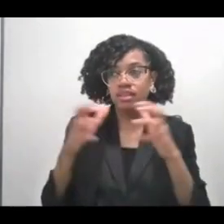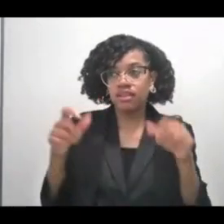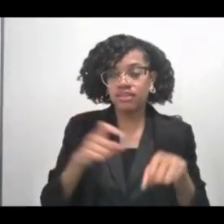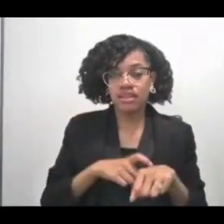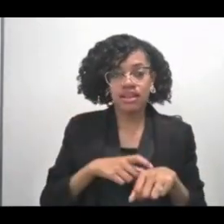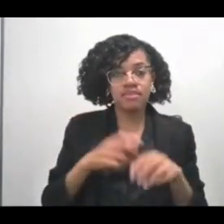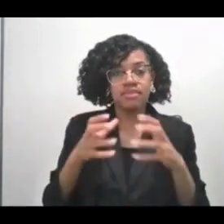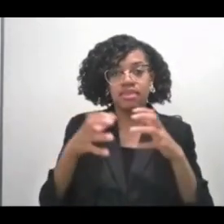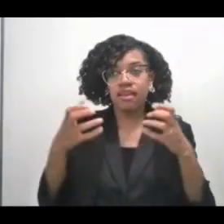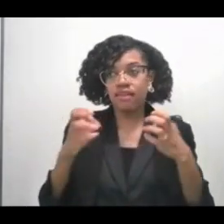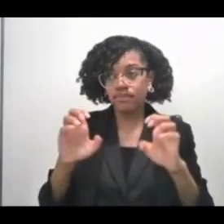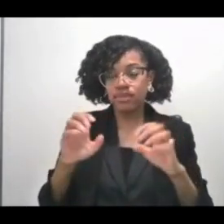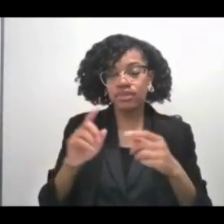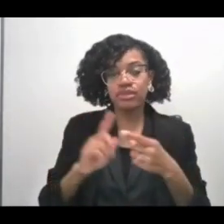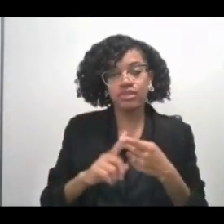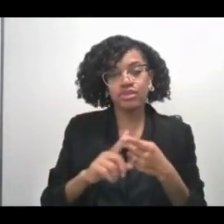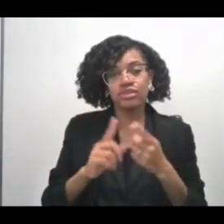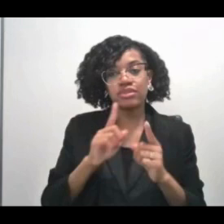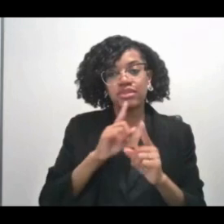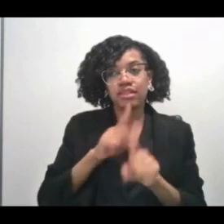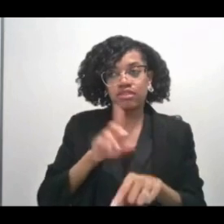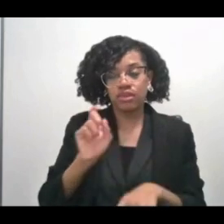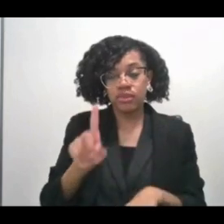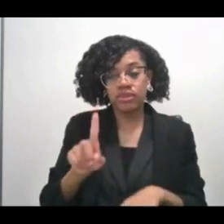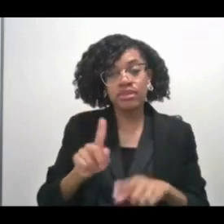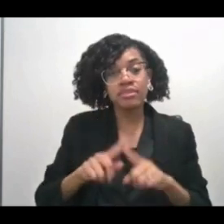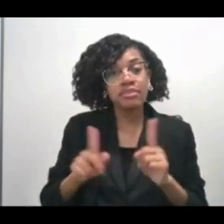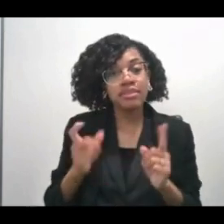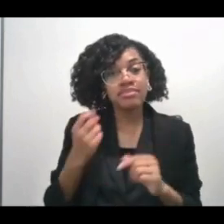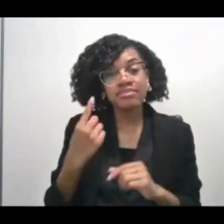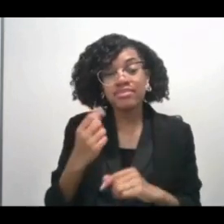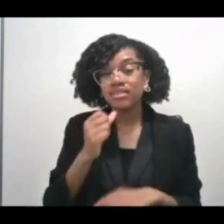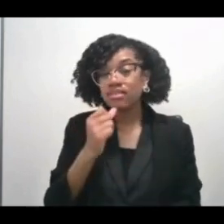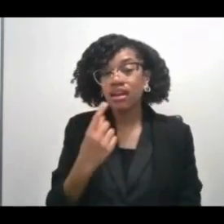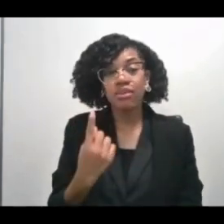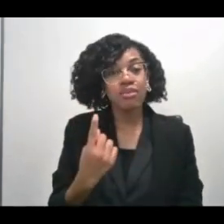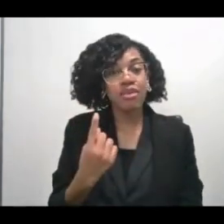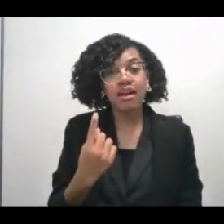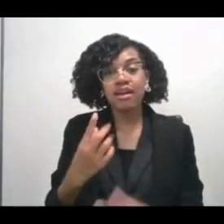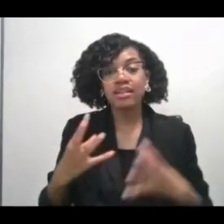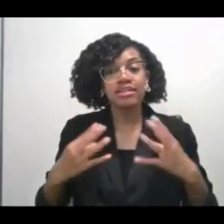in addressing that question, but there is not one accepted way of